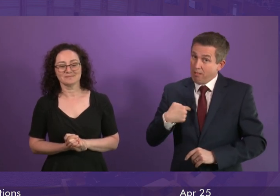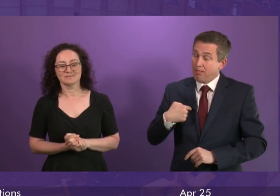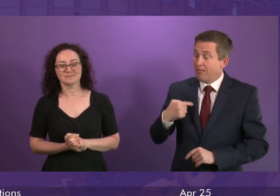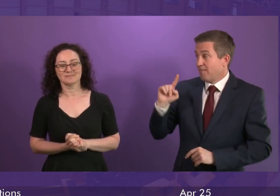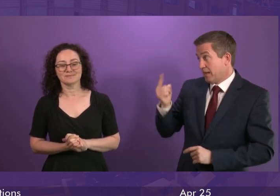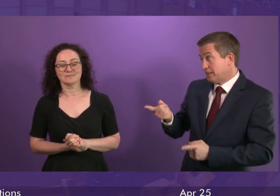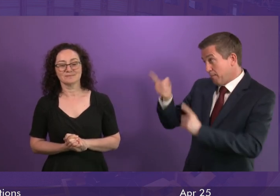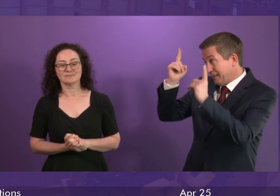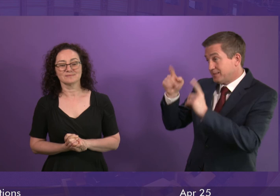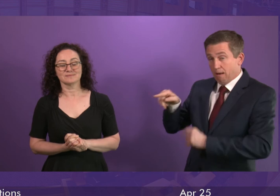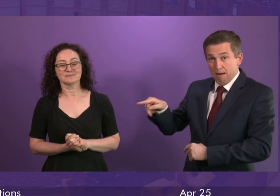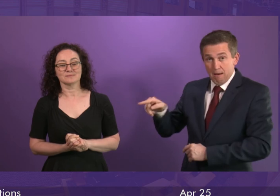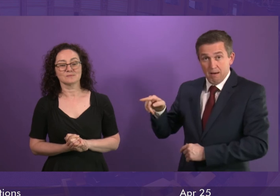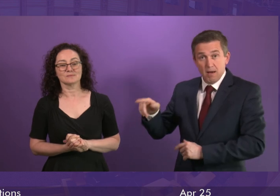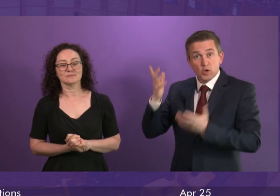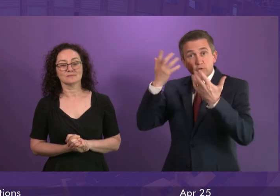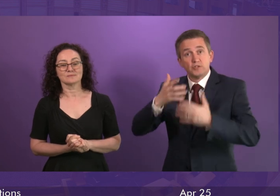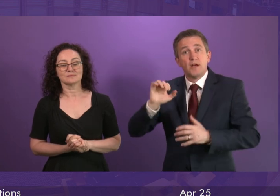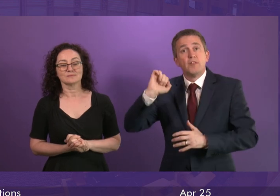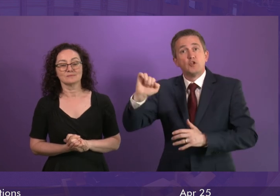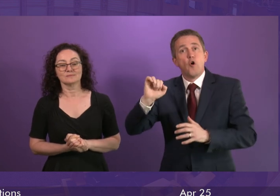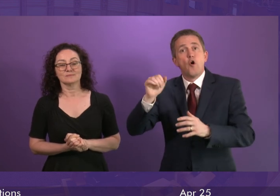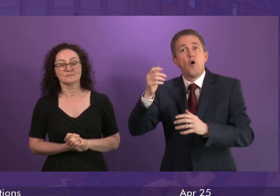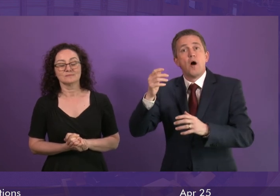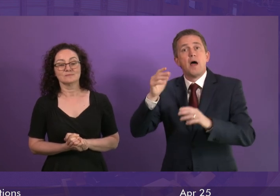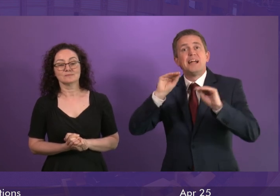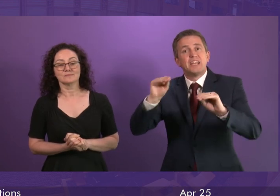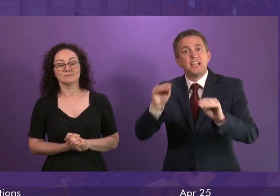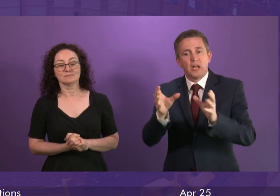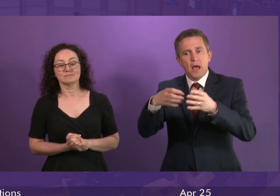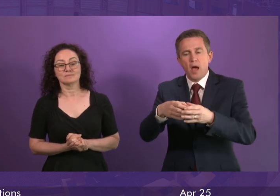concerned that the Government’s own education agency refuses to acknowledge what a number